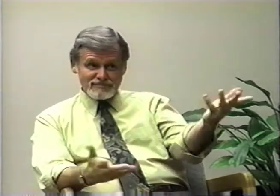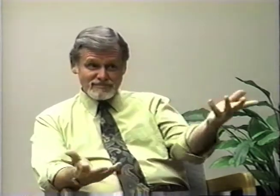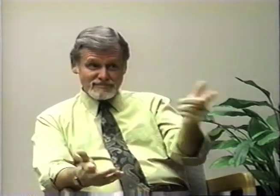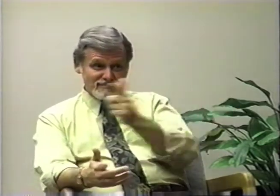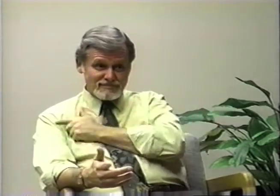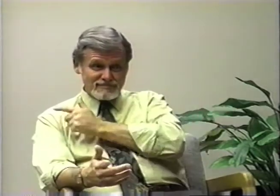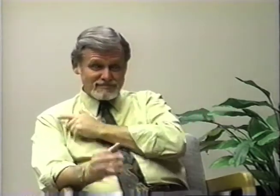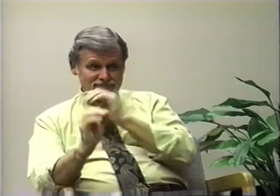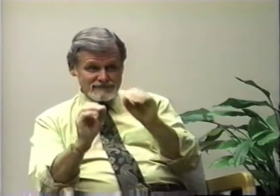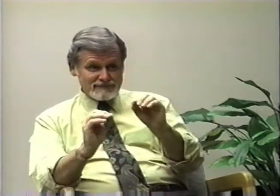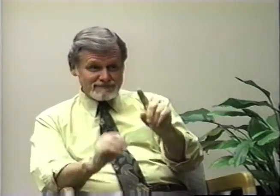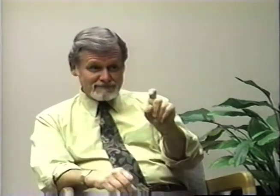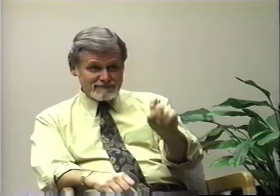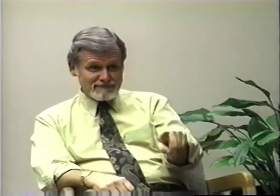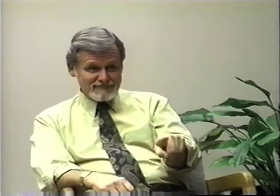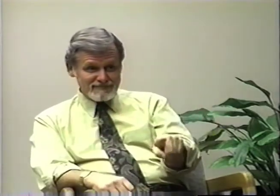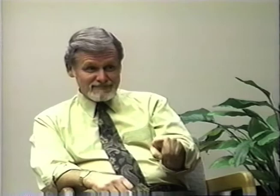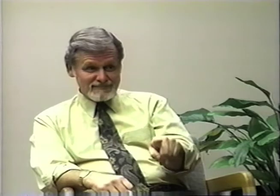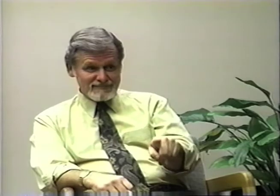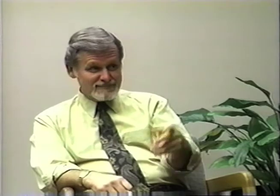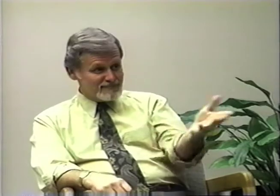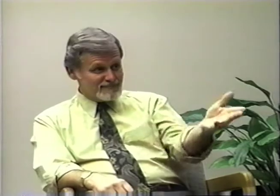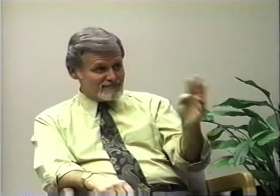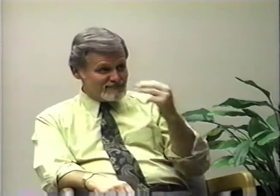Was their father too lazy to teach them?! How about that, Lloyd?